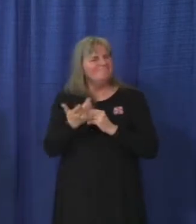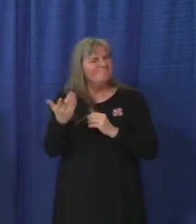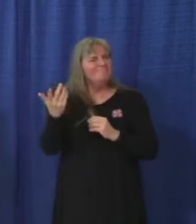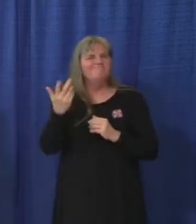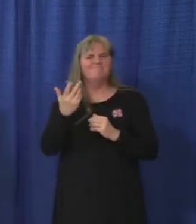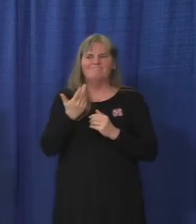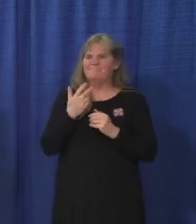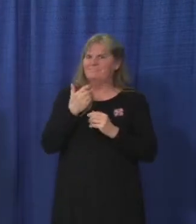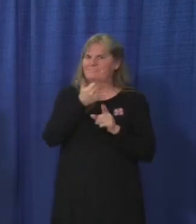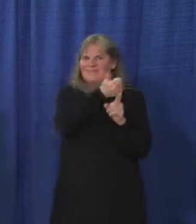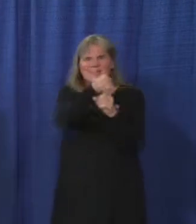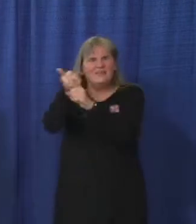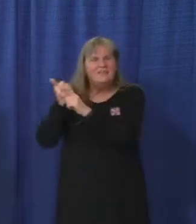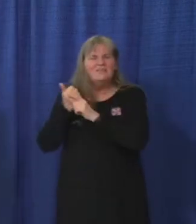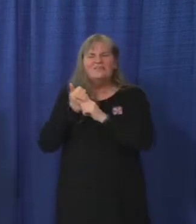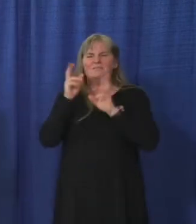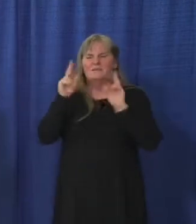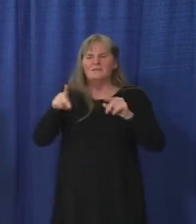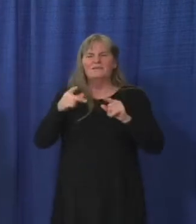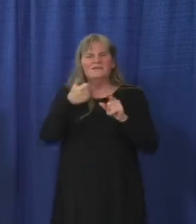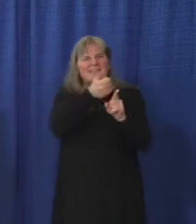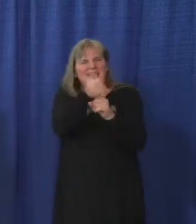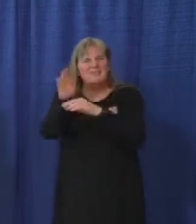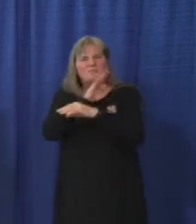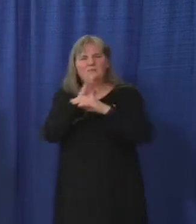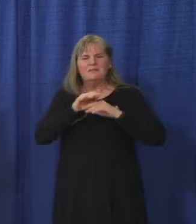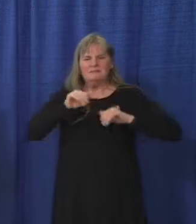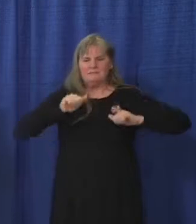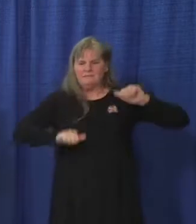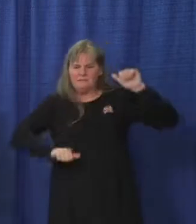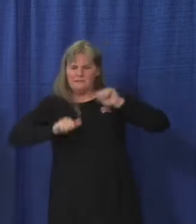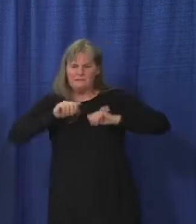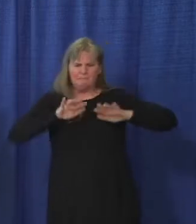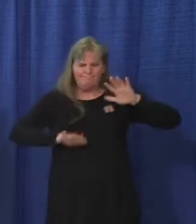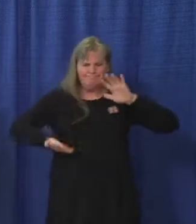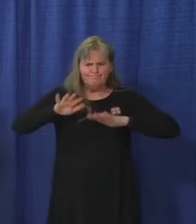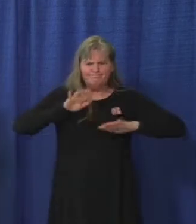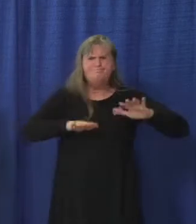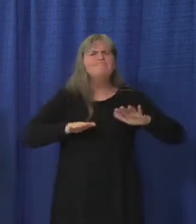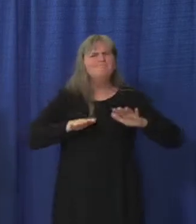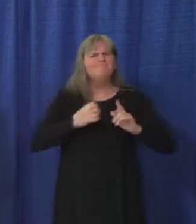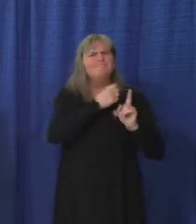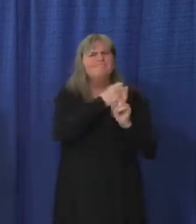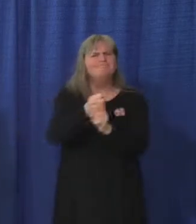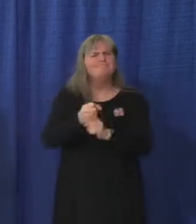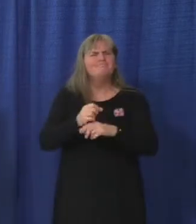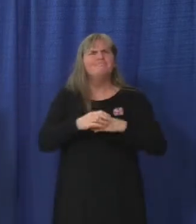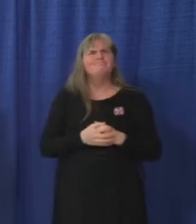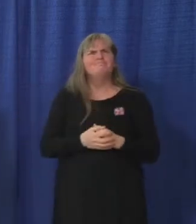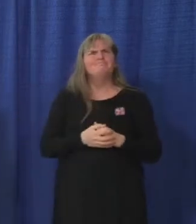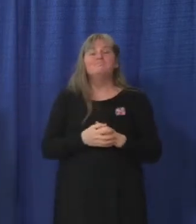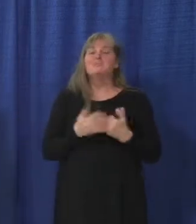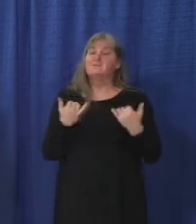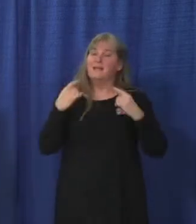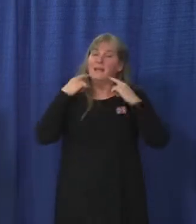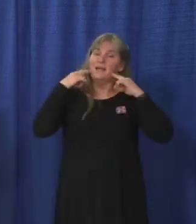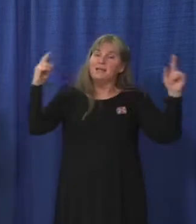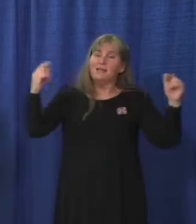experiencing, lack of insurgency. Today's announcement is good news for the territory and is a step forward for economic